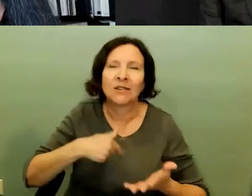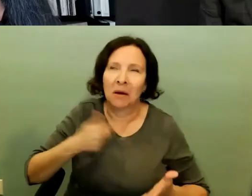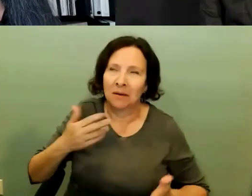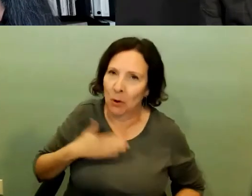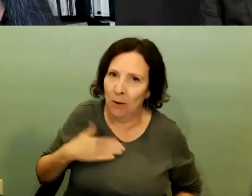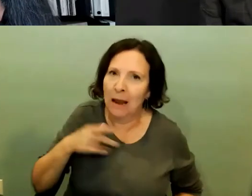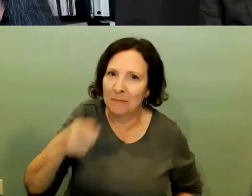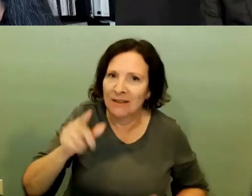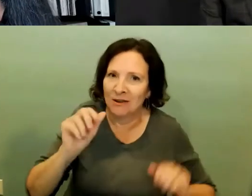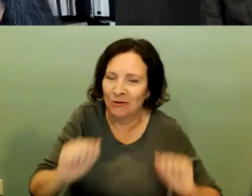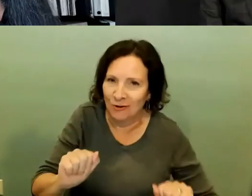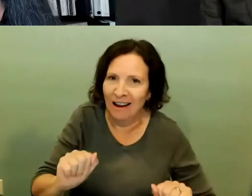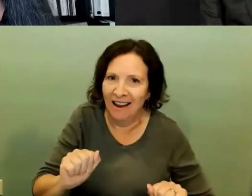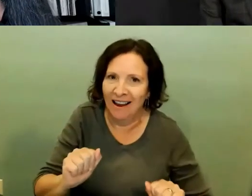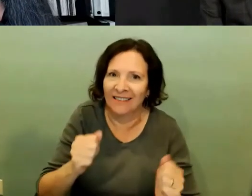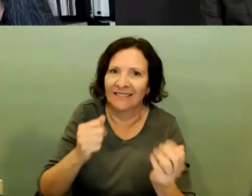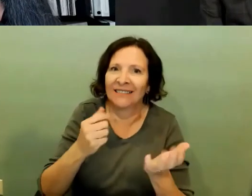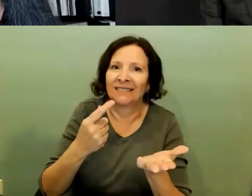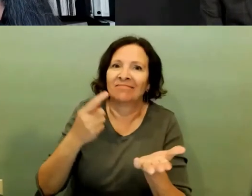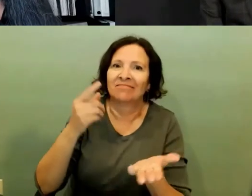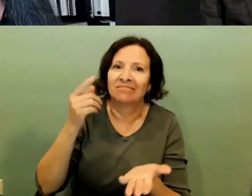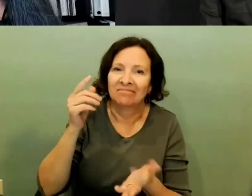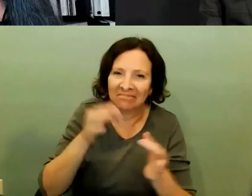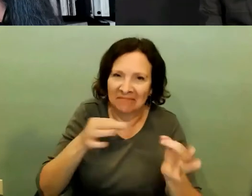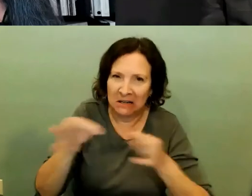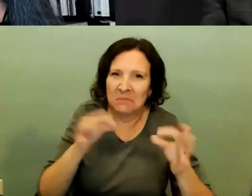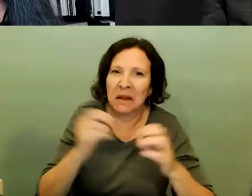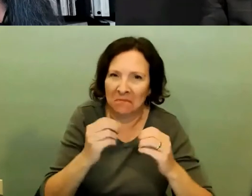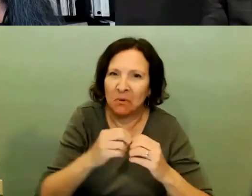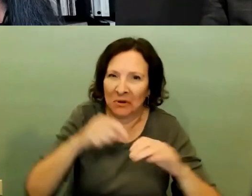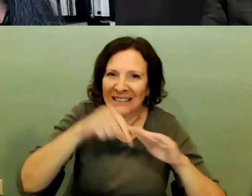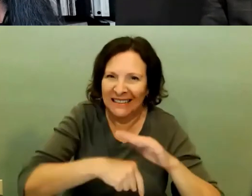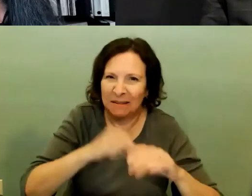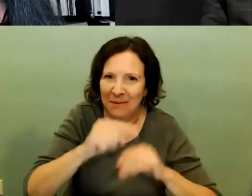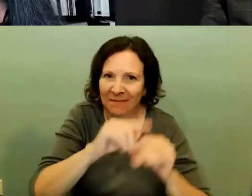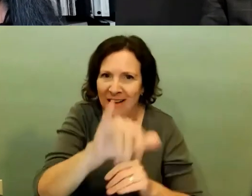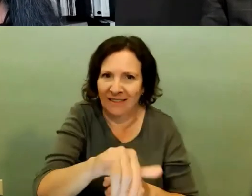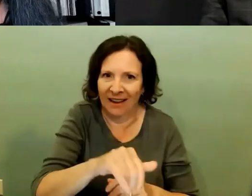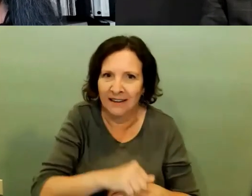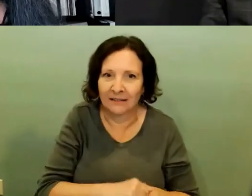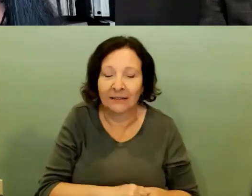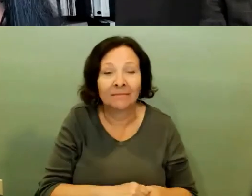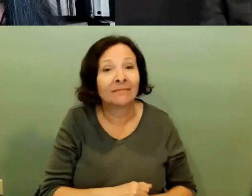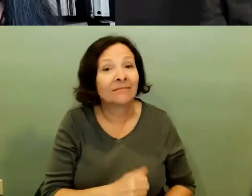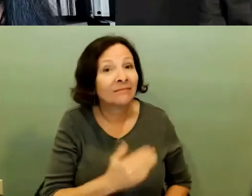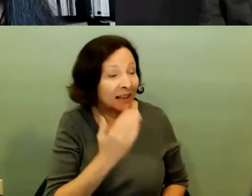to see this come across from a different area so we could talk about appearance